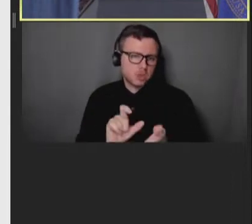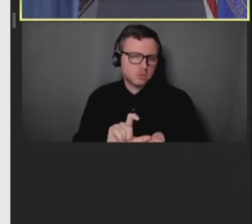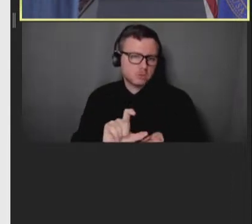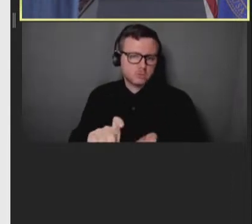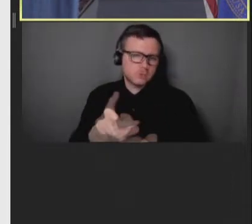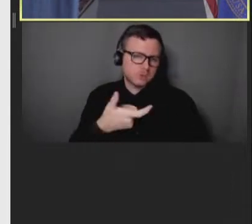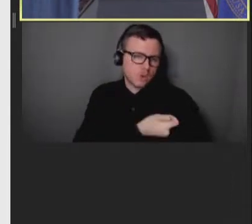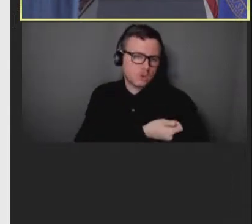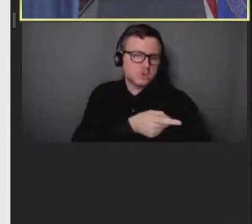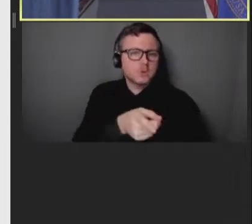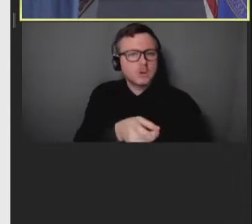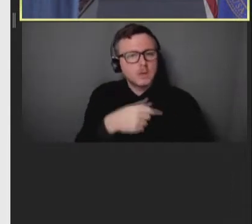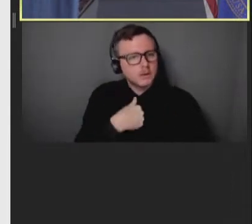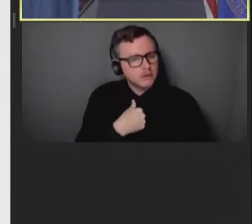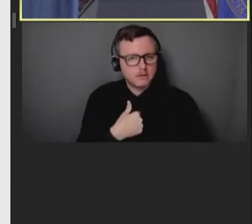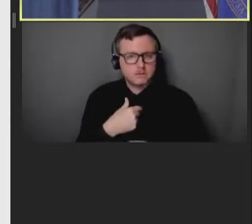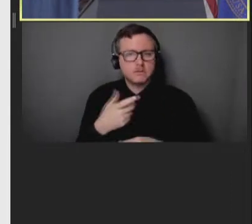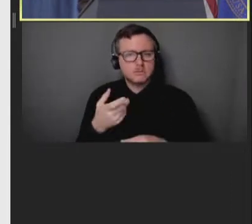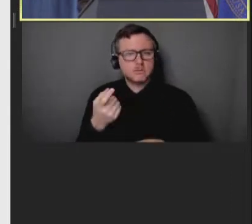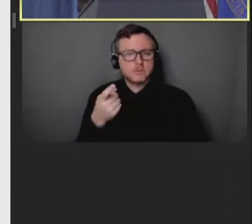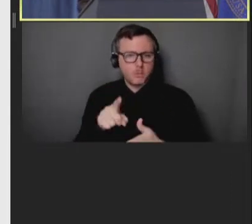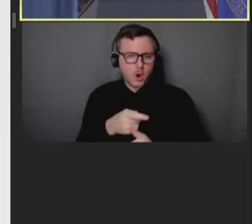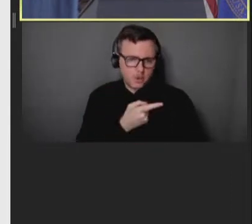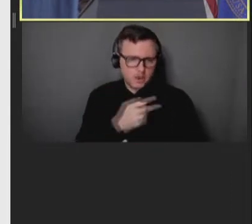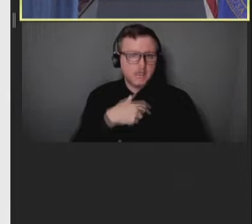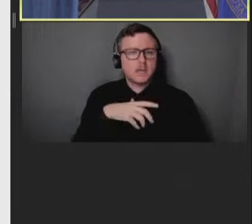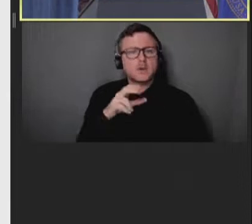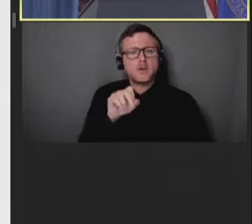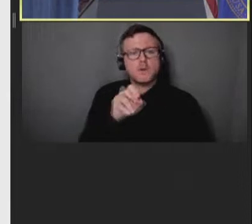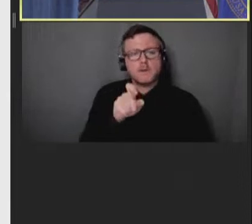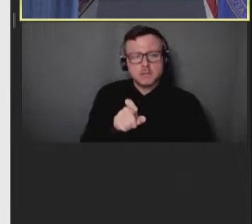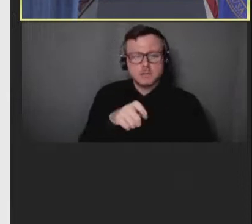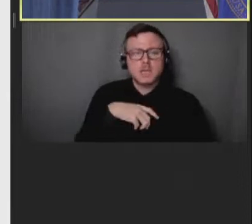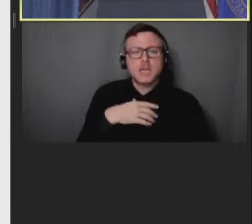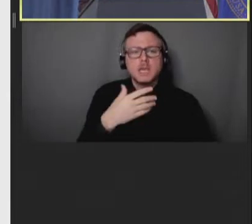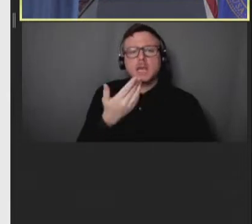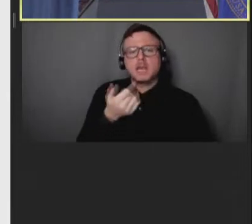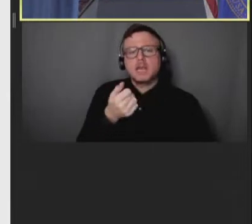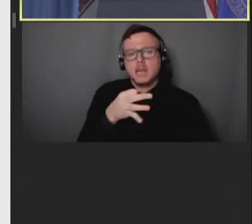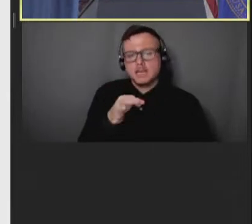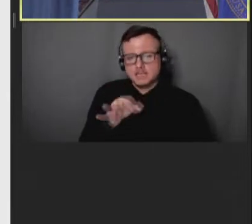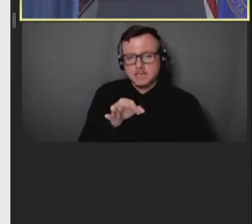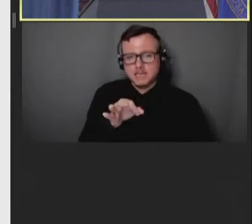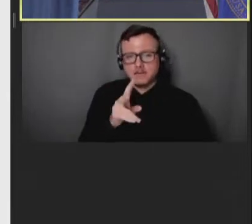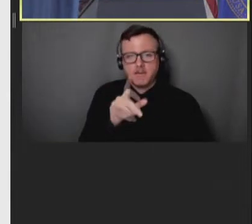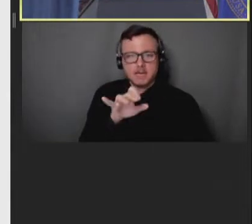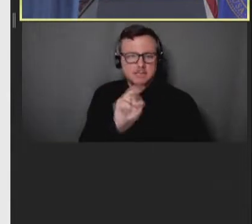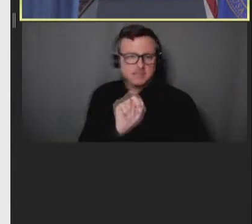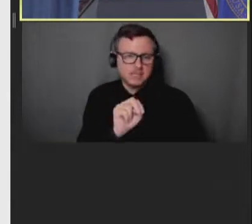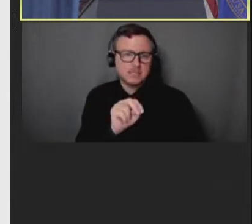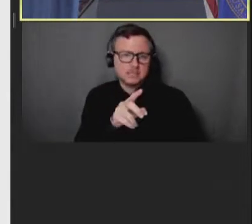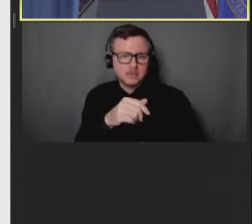elicited similar or higher serologic responses as compared to their respective homologous boost